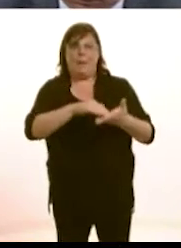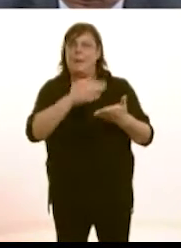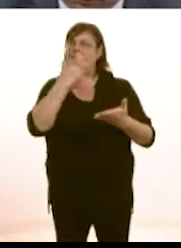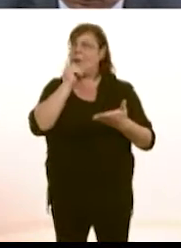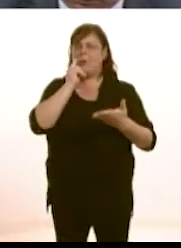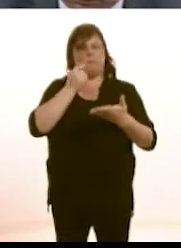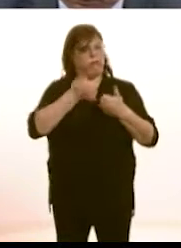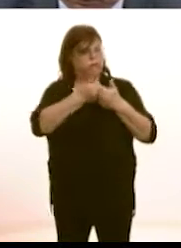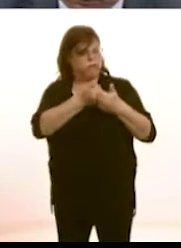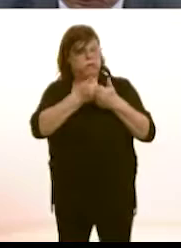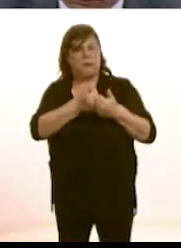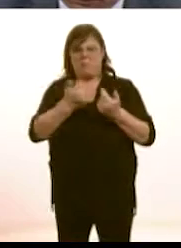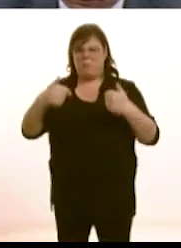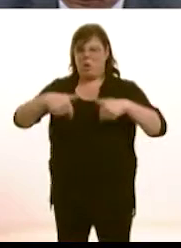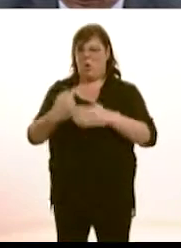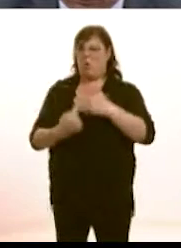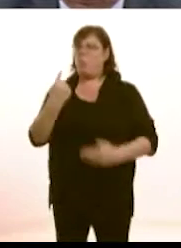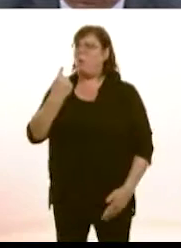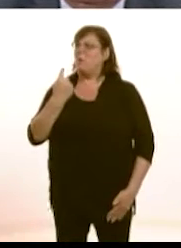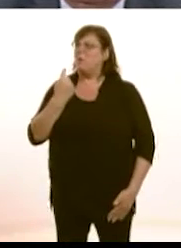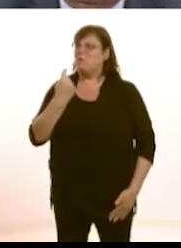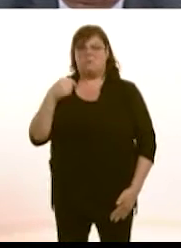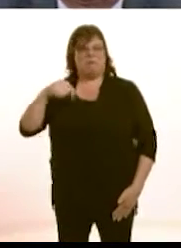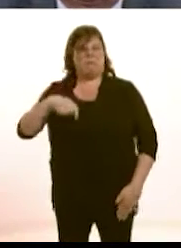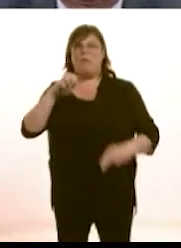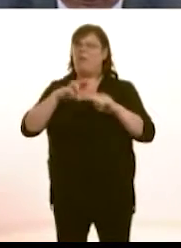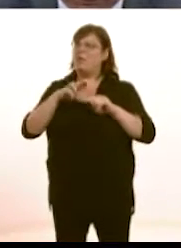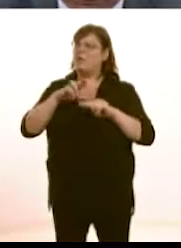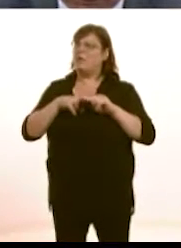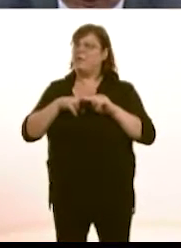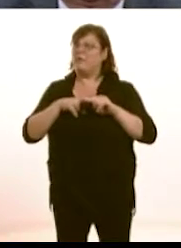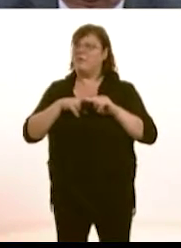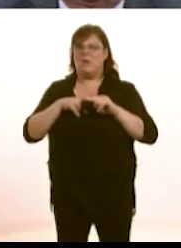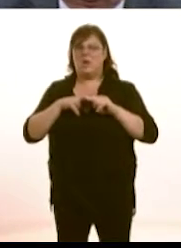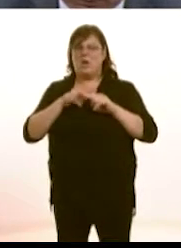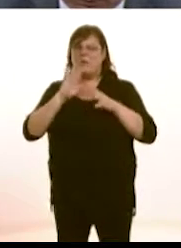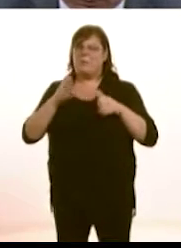Here in Wales, weíve got one centre based in Cardiff for just over 3 million people.